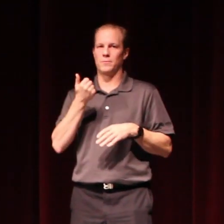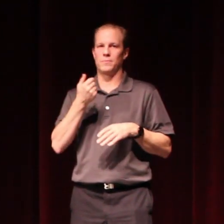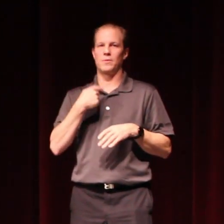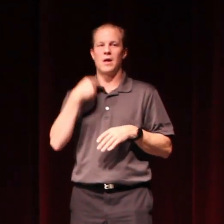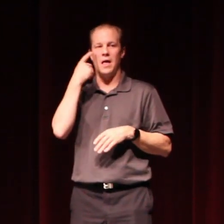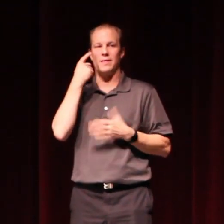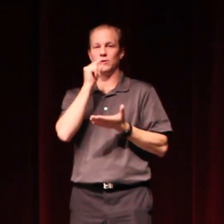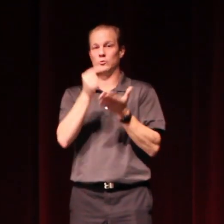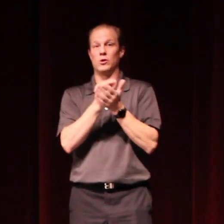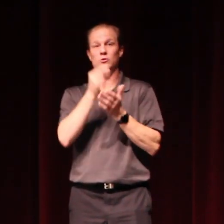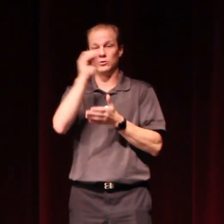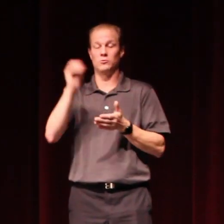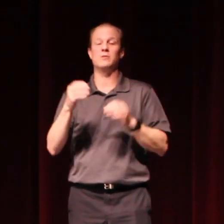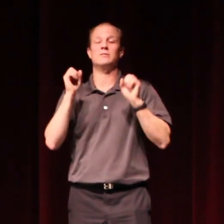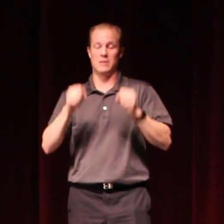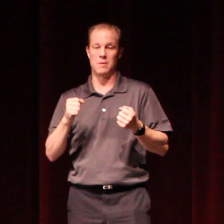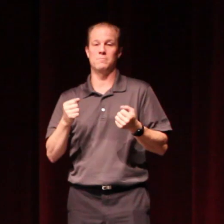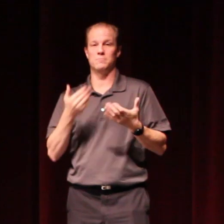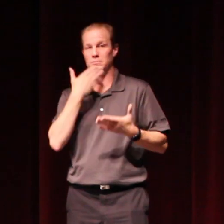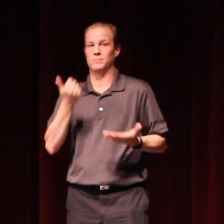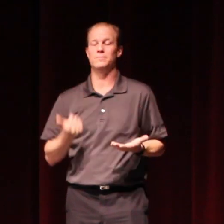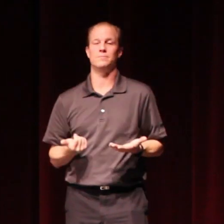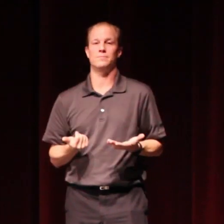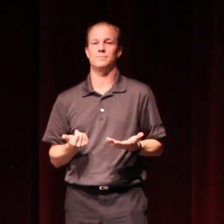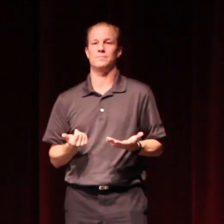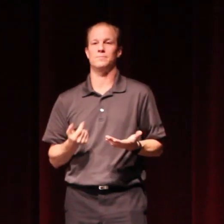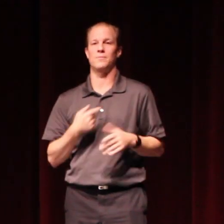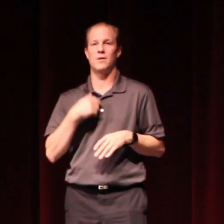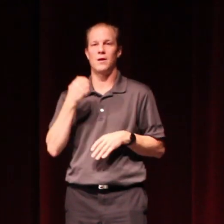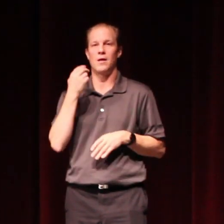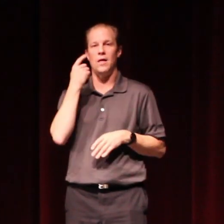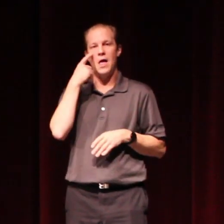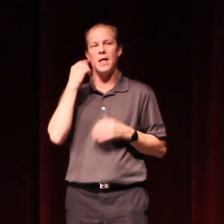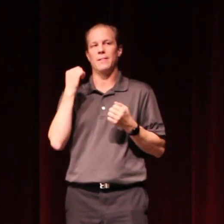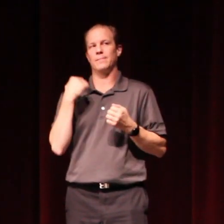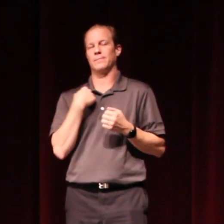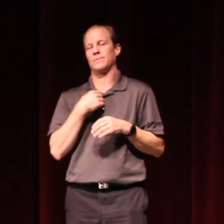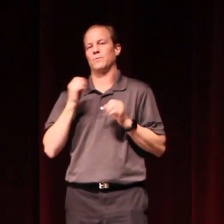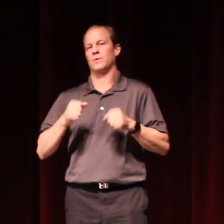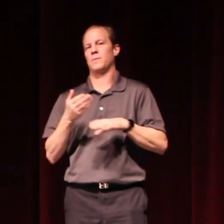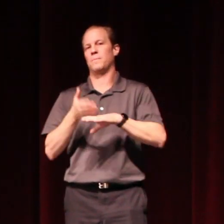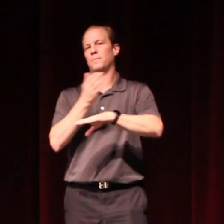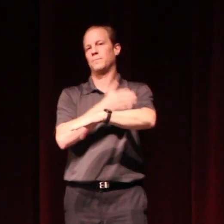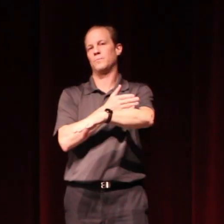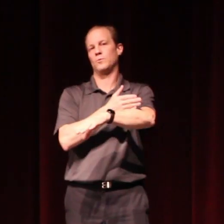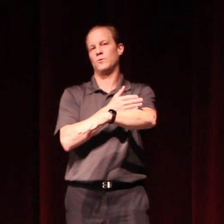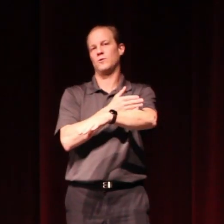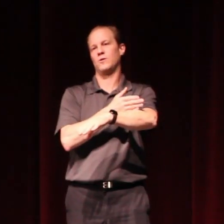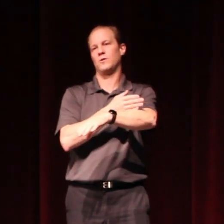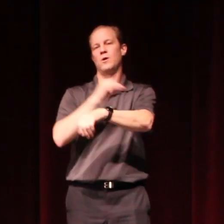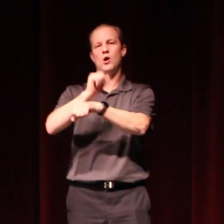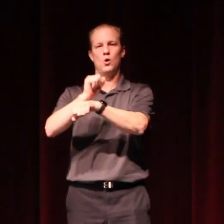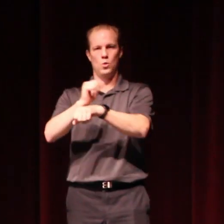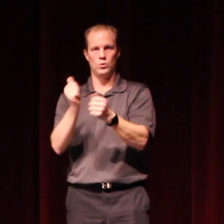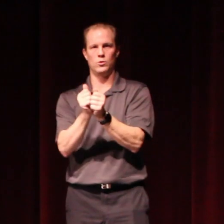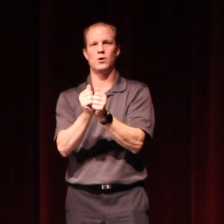could be better. I think we can improve by working with local businesses to find